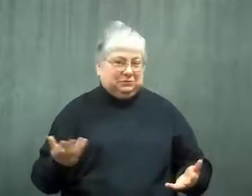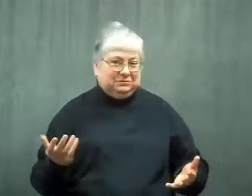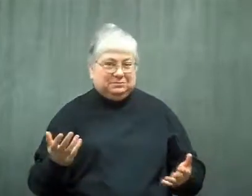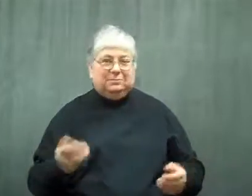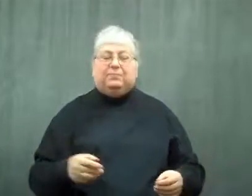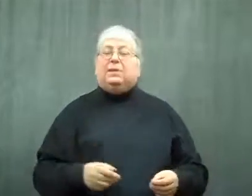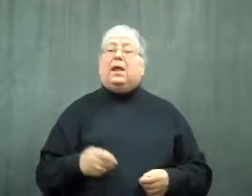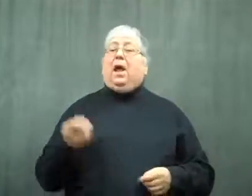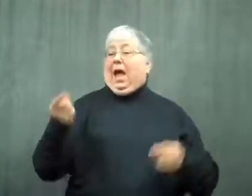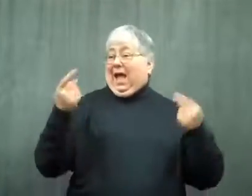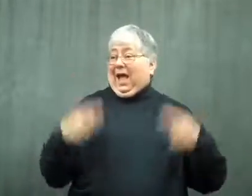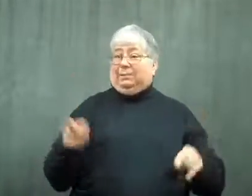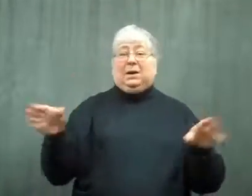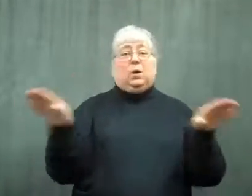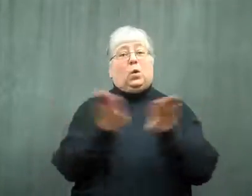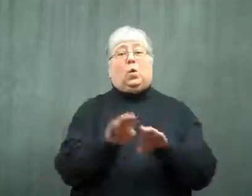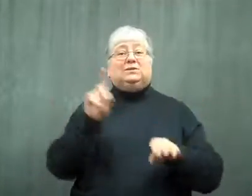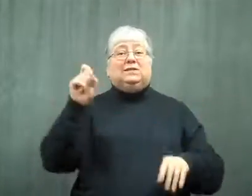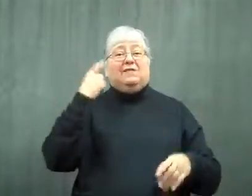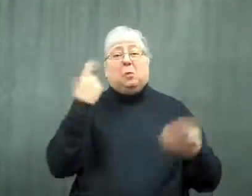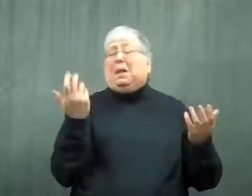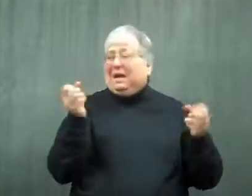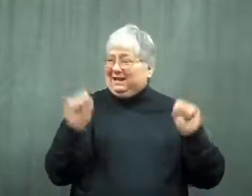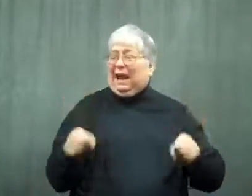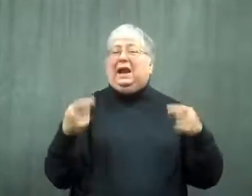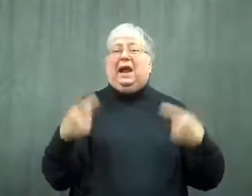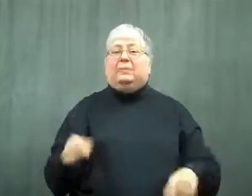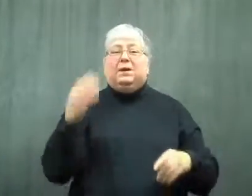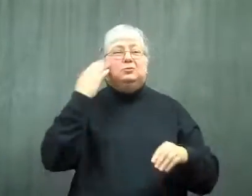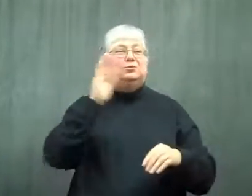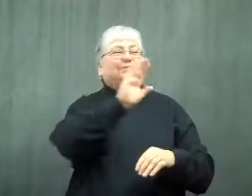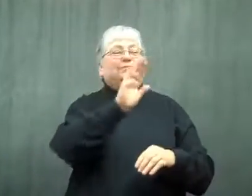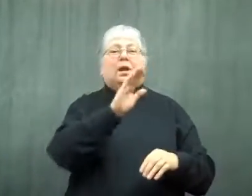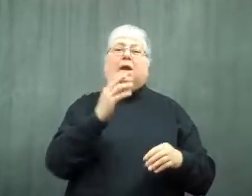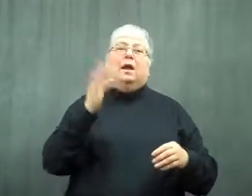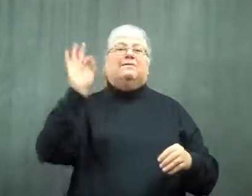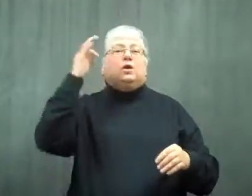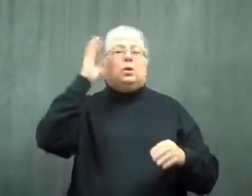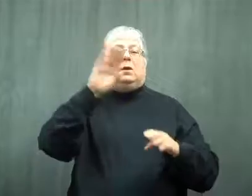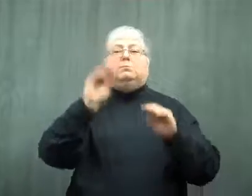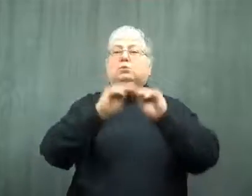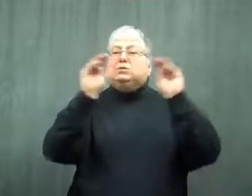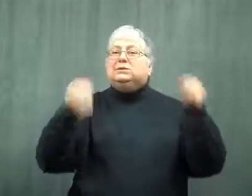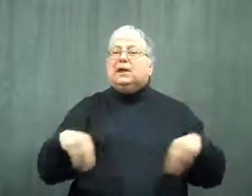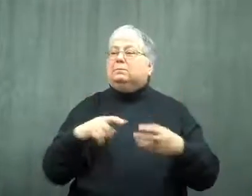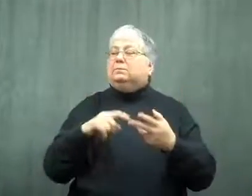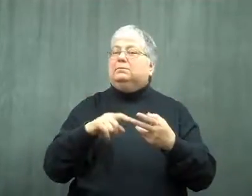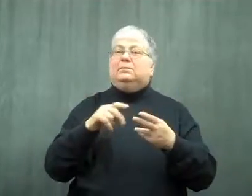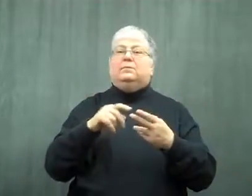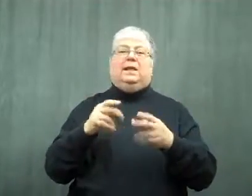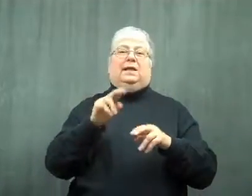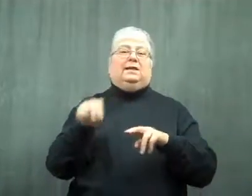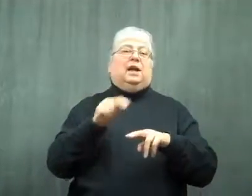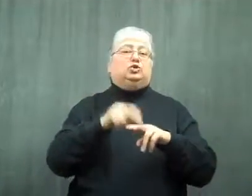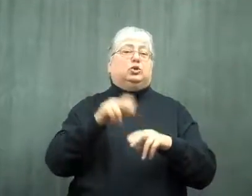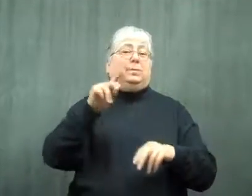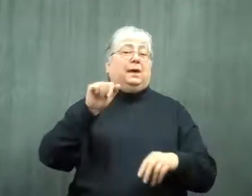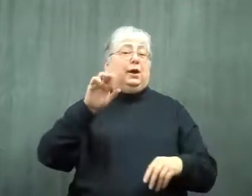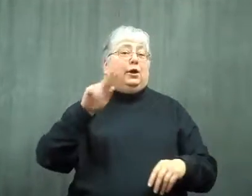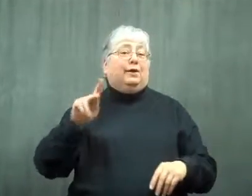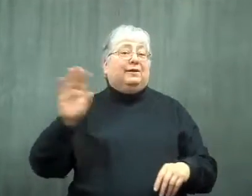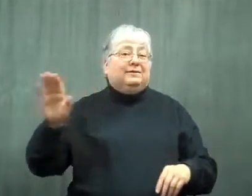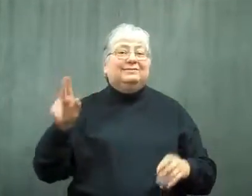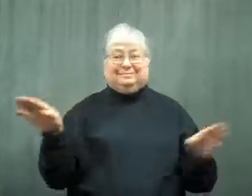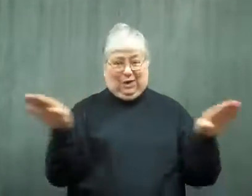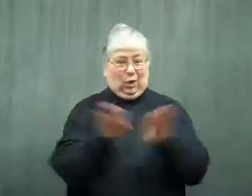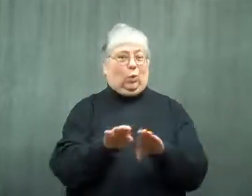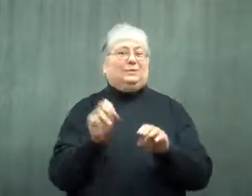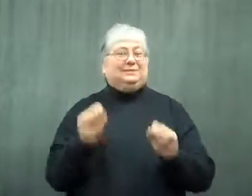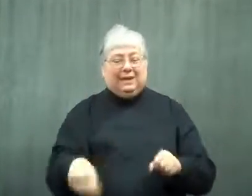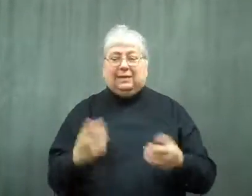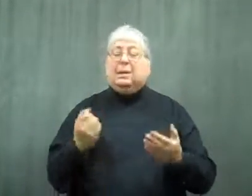With a shut down, Federal museums and National Parks could close.